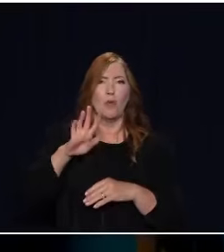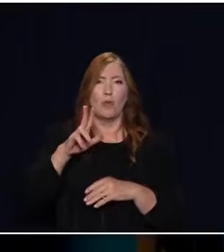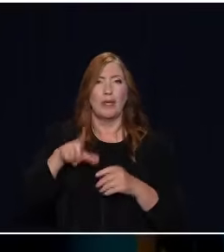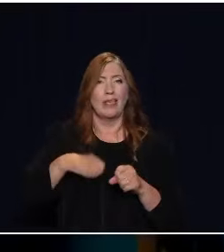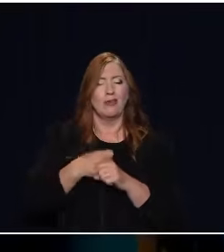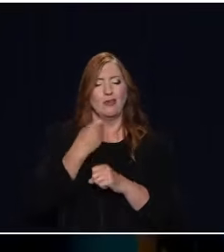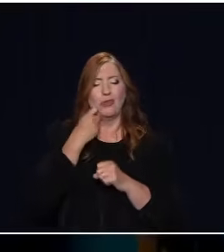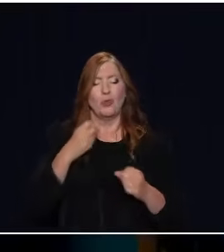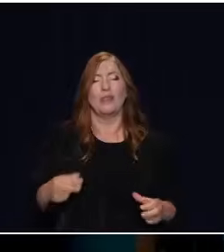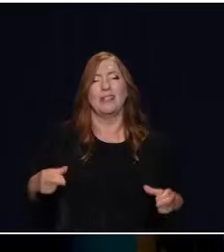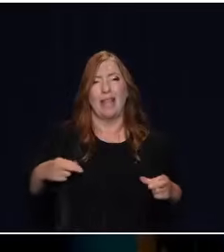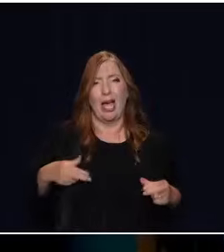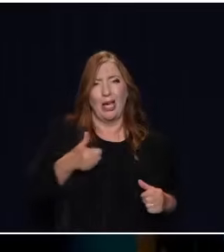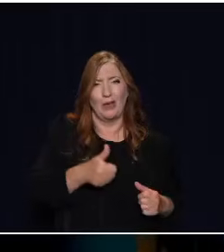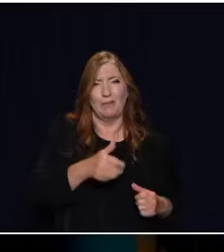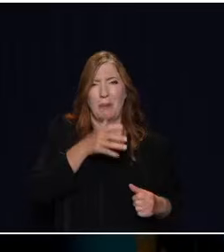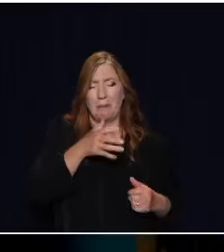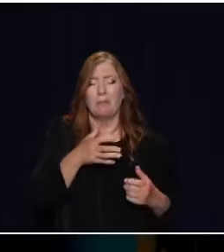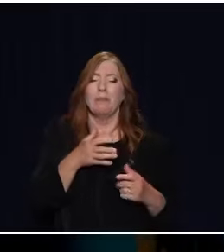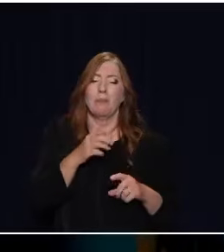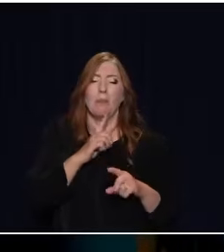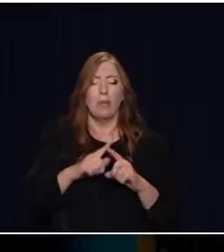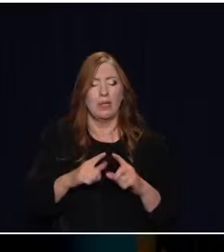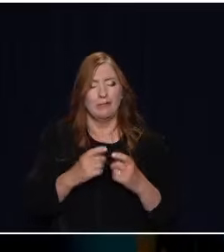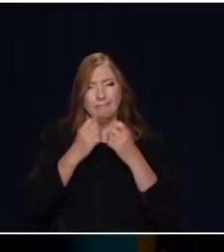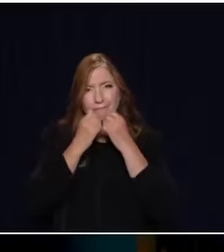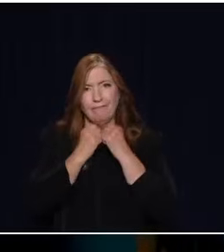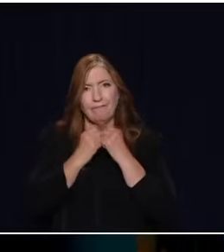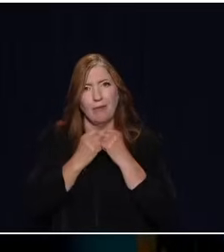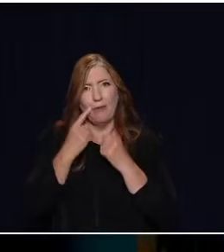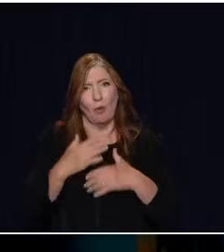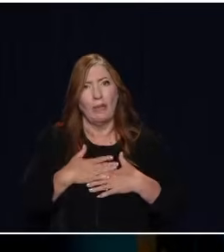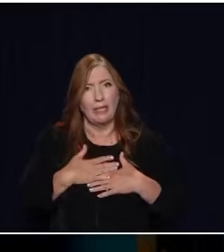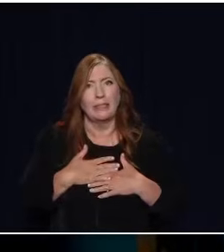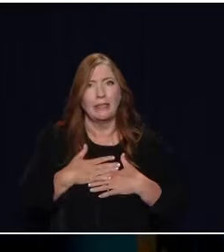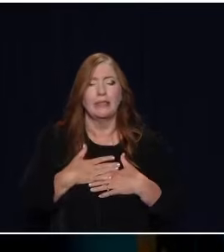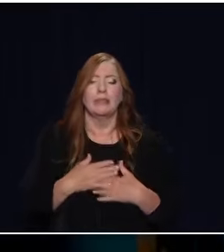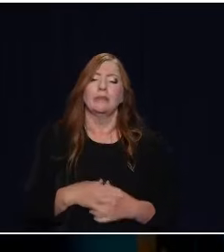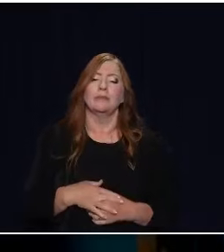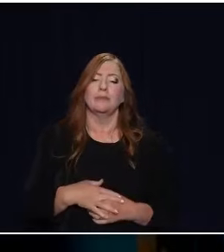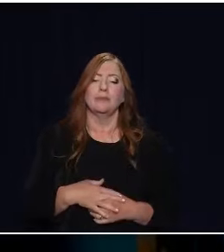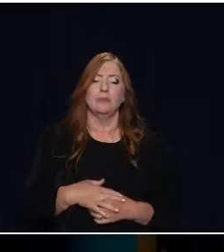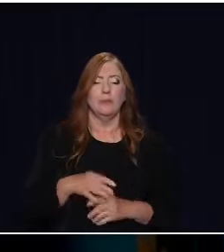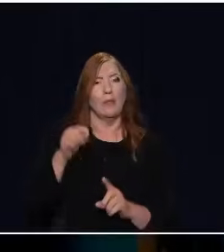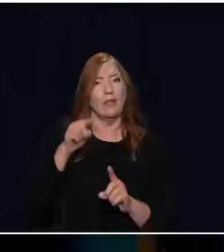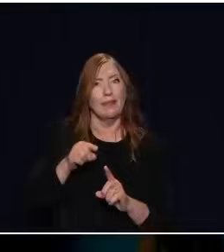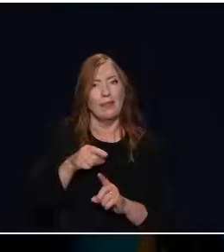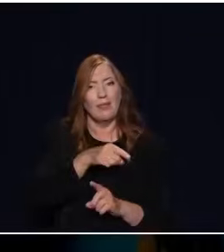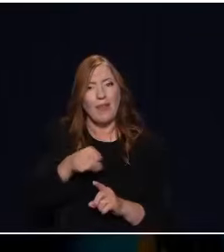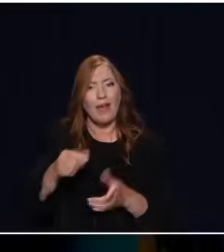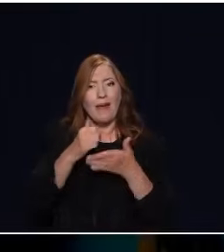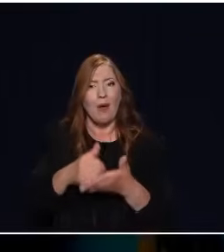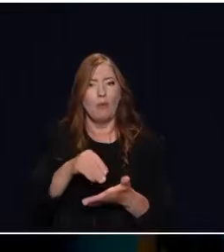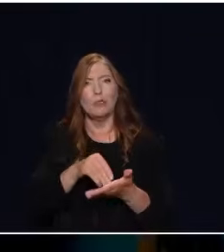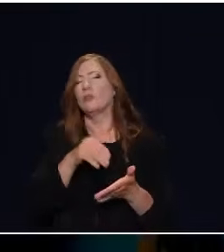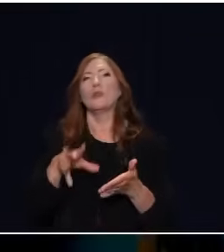MY MOM WAS A SCHOOL EMPLOYEE FOR OVER 43 YEARS. SHE JUST RETIRED.